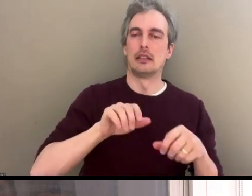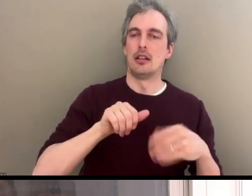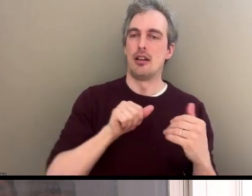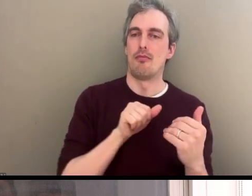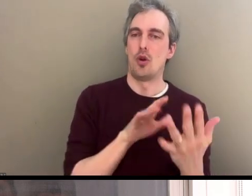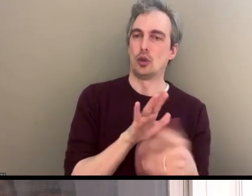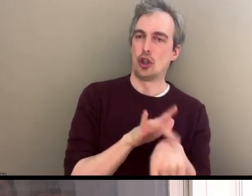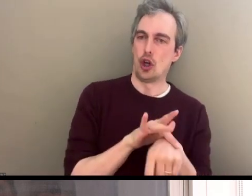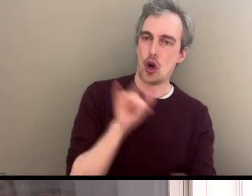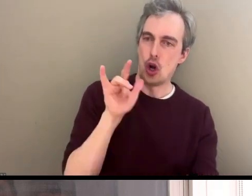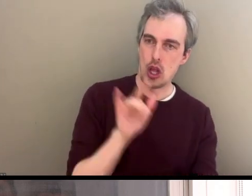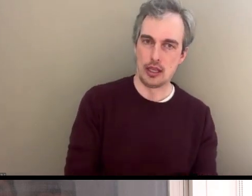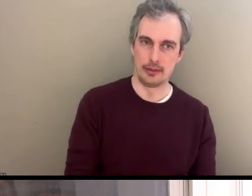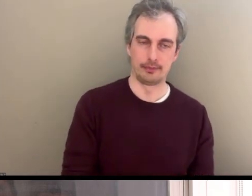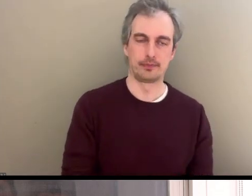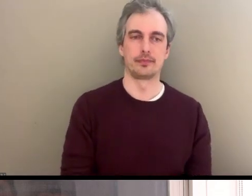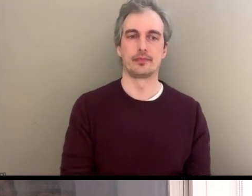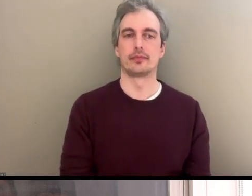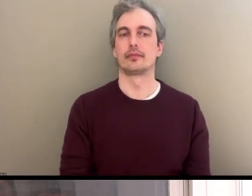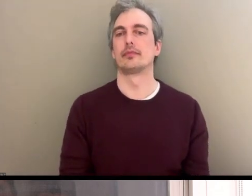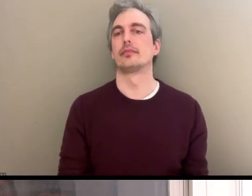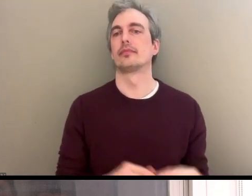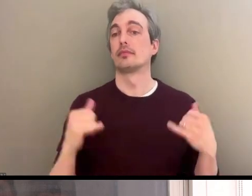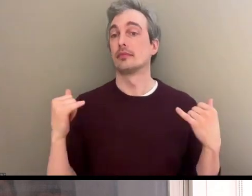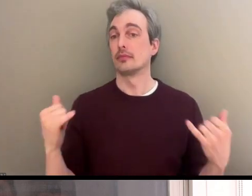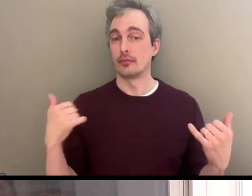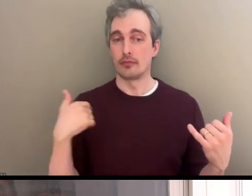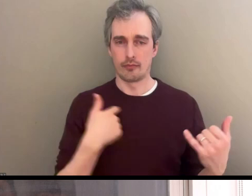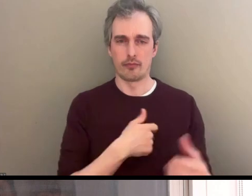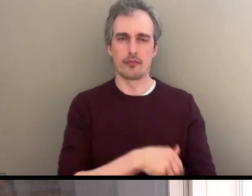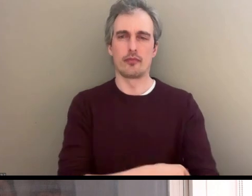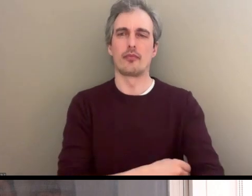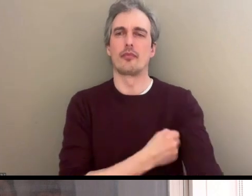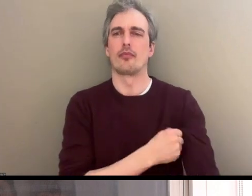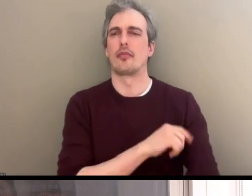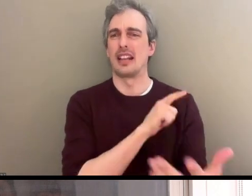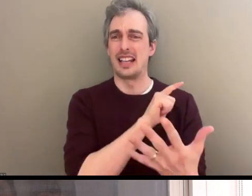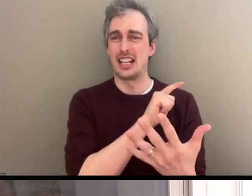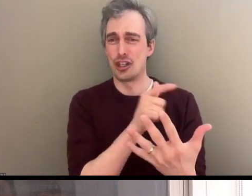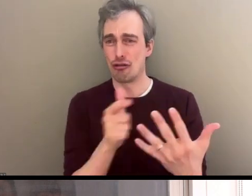So now that we have reiterated that, to recap, we've talked about the tools for writing code.